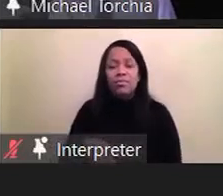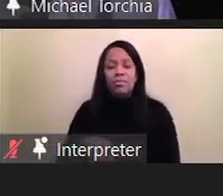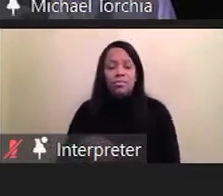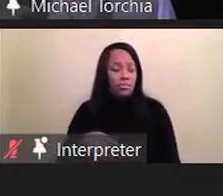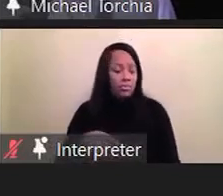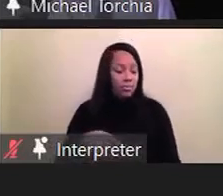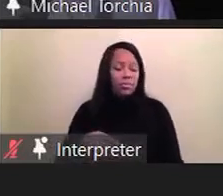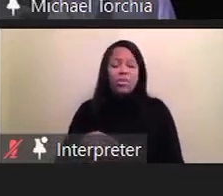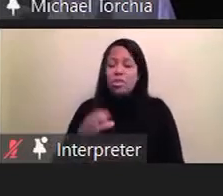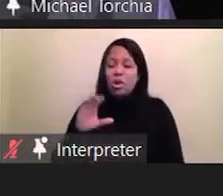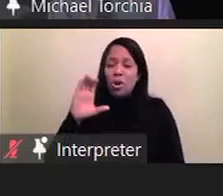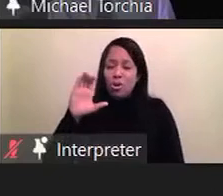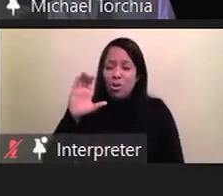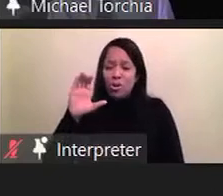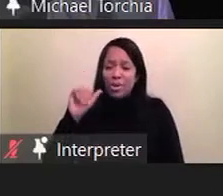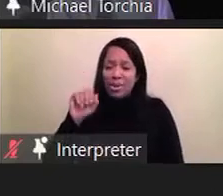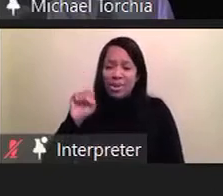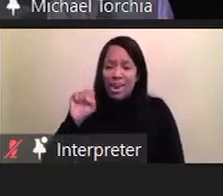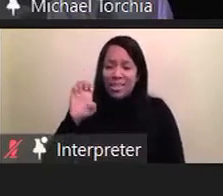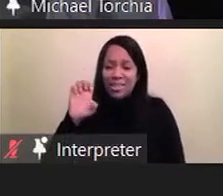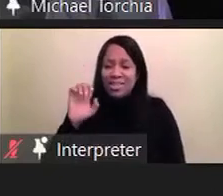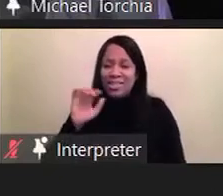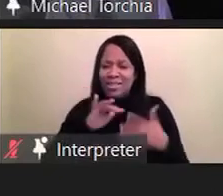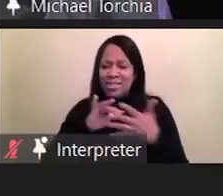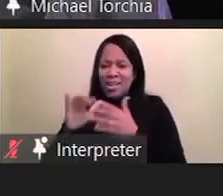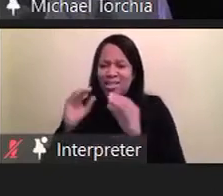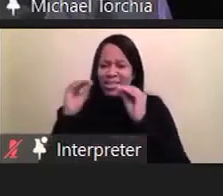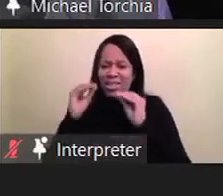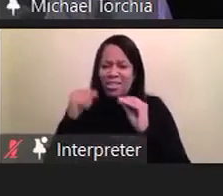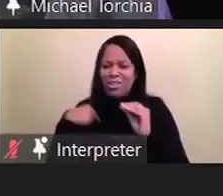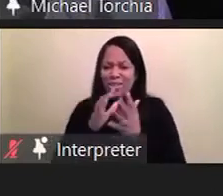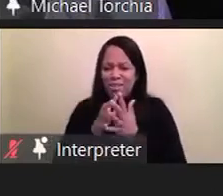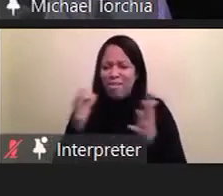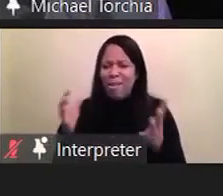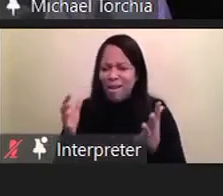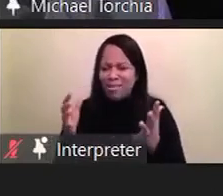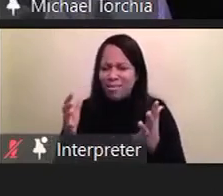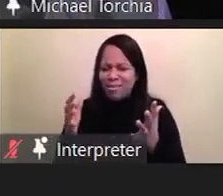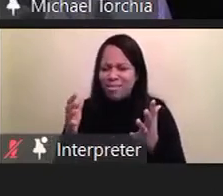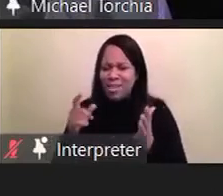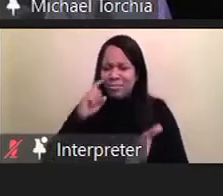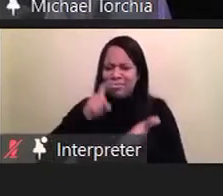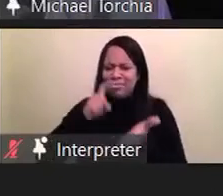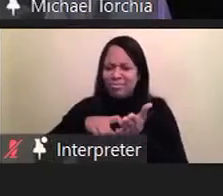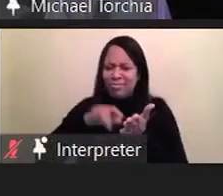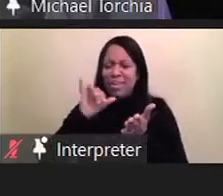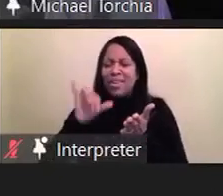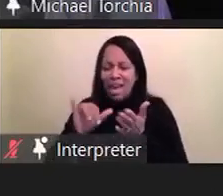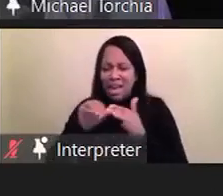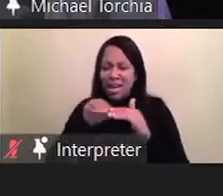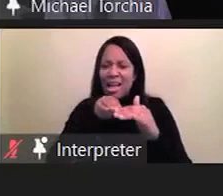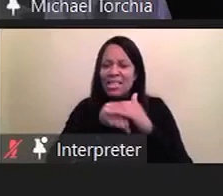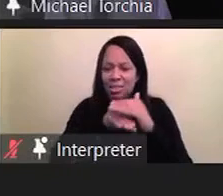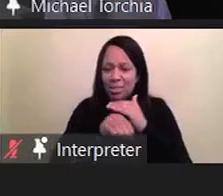And they're telling. They expose that accessibility accommodations, especially in the context of employment,